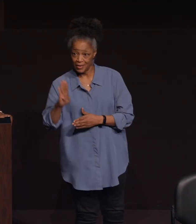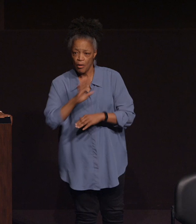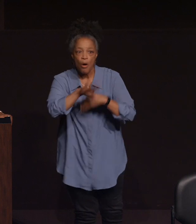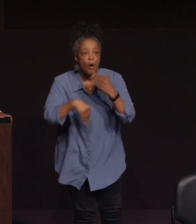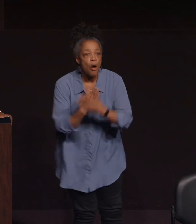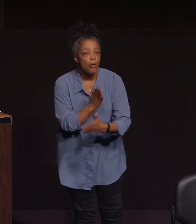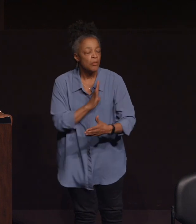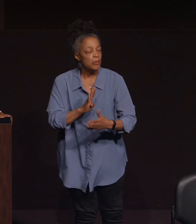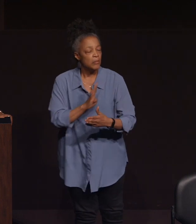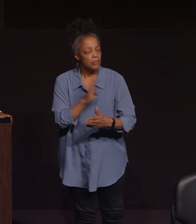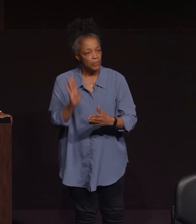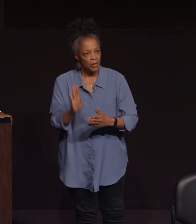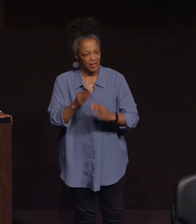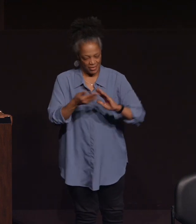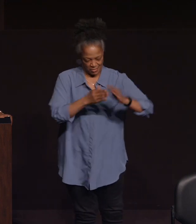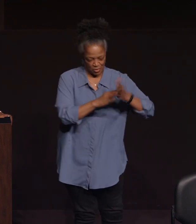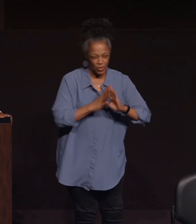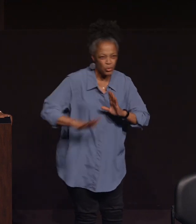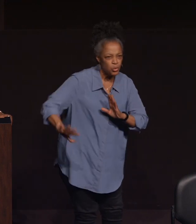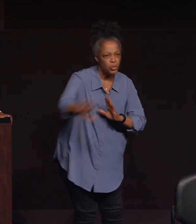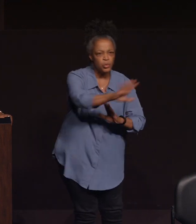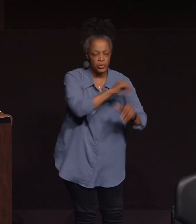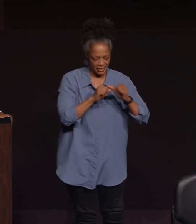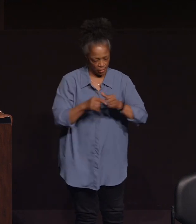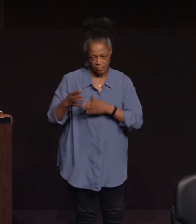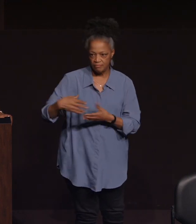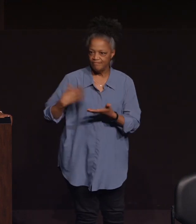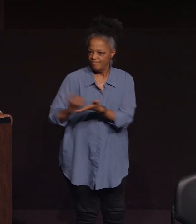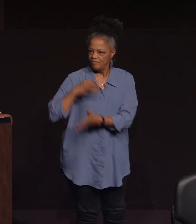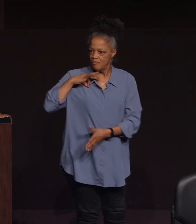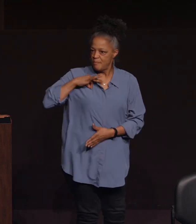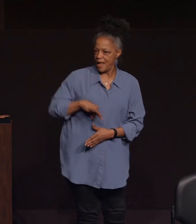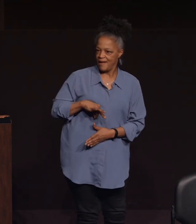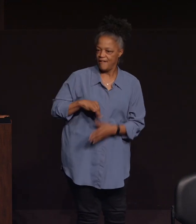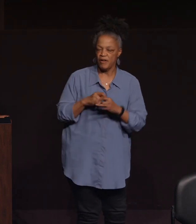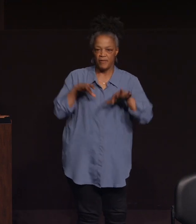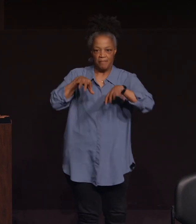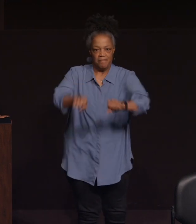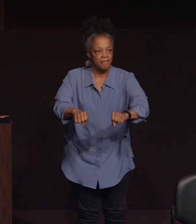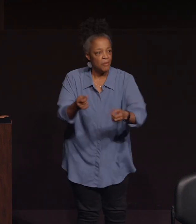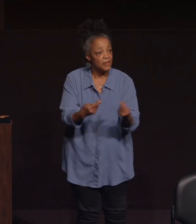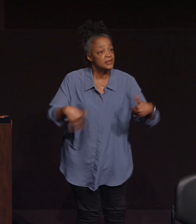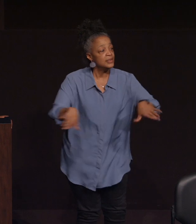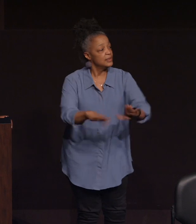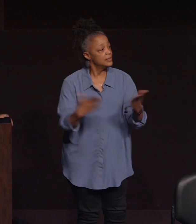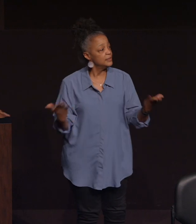communities have and continue to benefit from the use and occupation of this land.